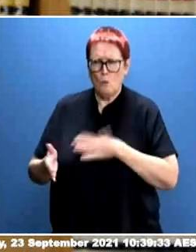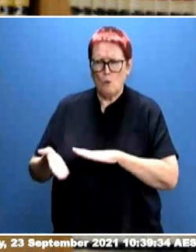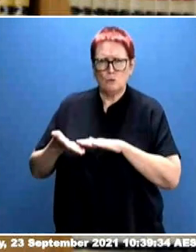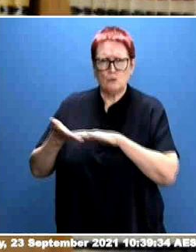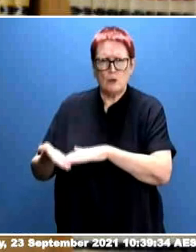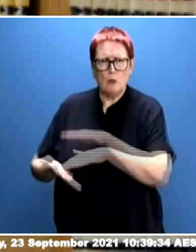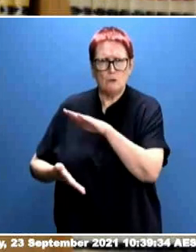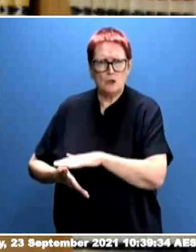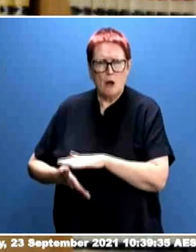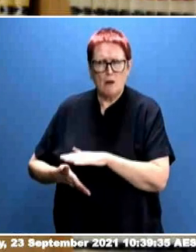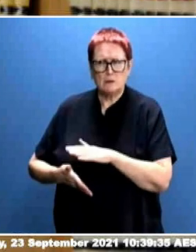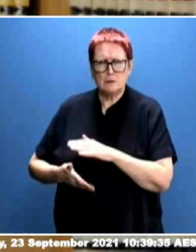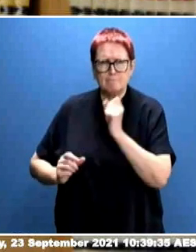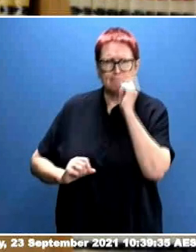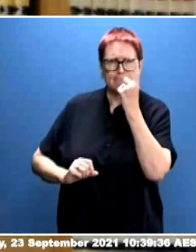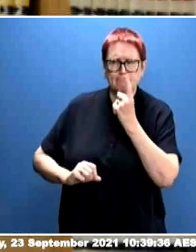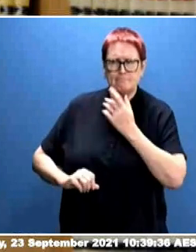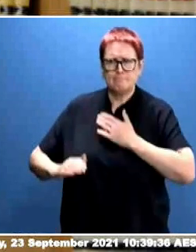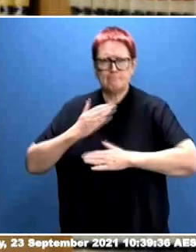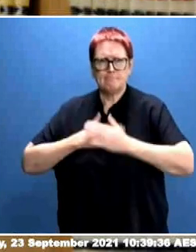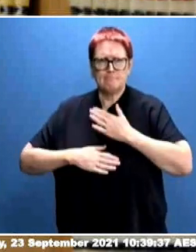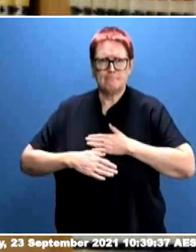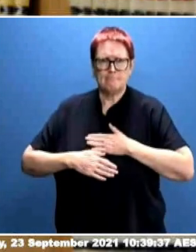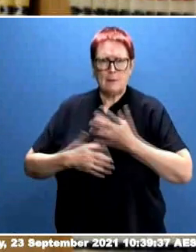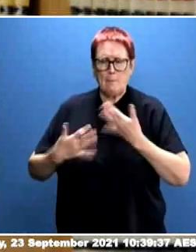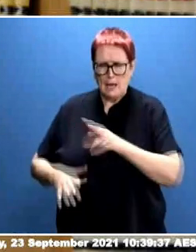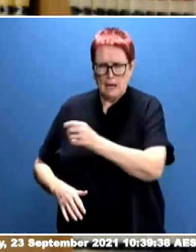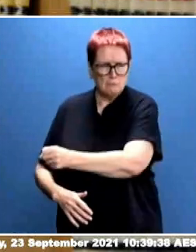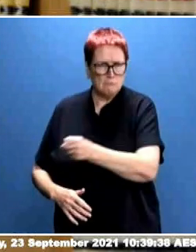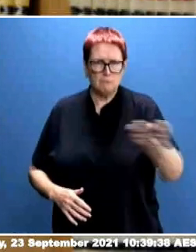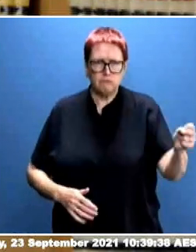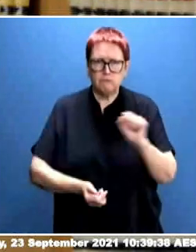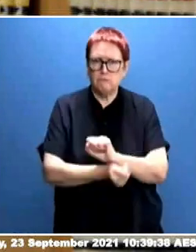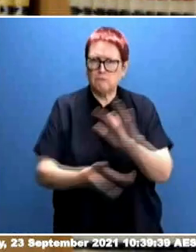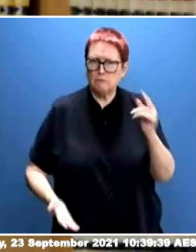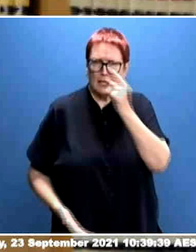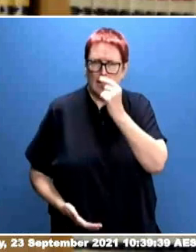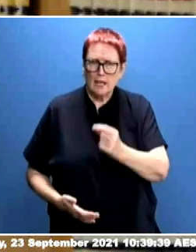getting to that basic level so that the child can then be released? What it does is it informs us